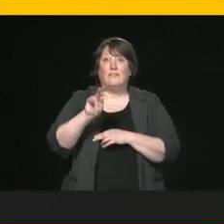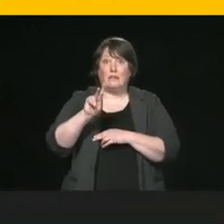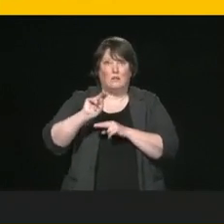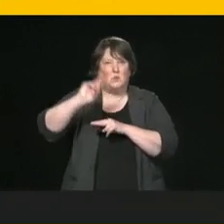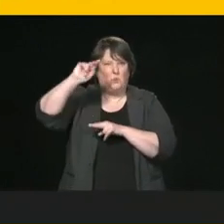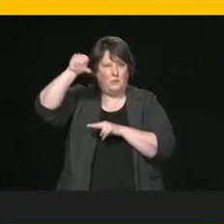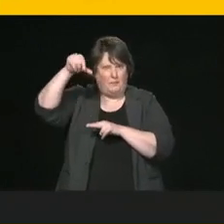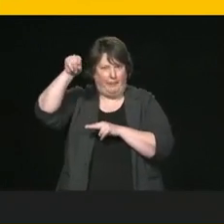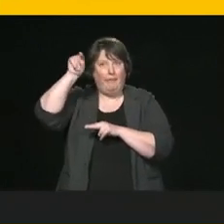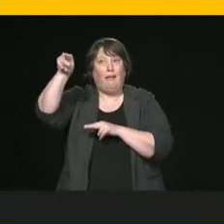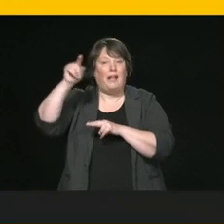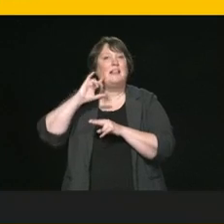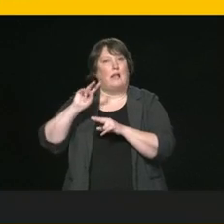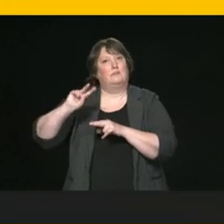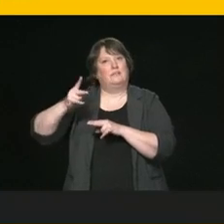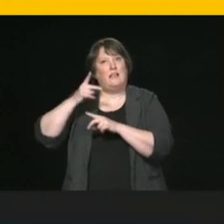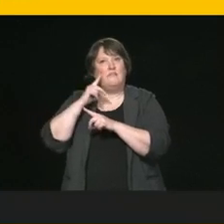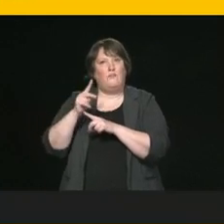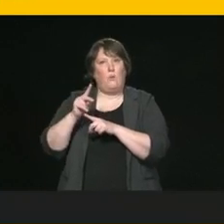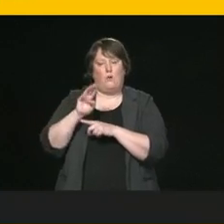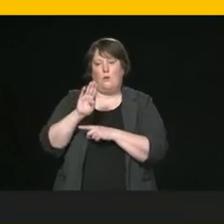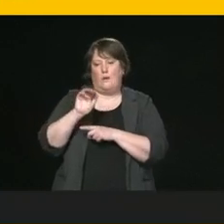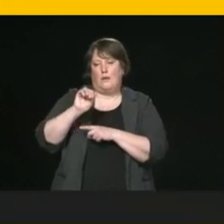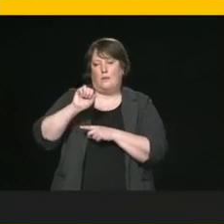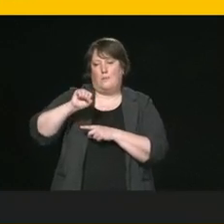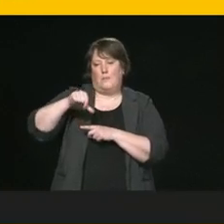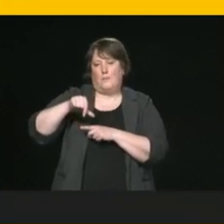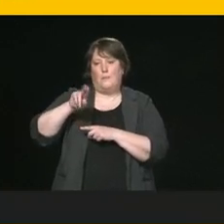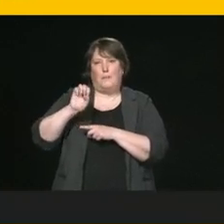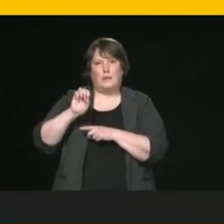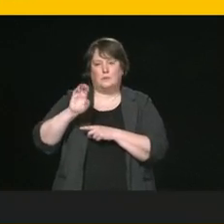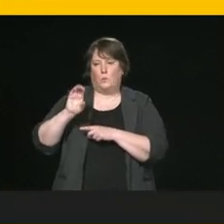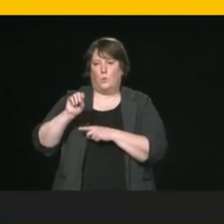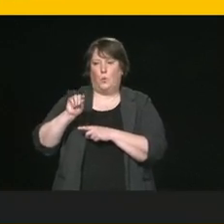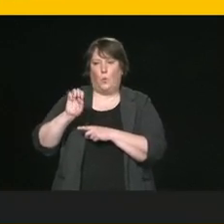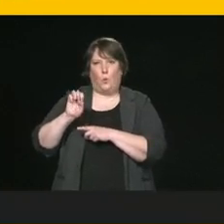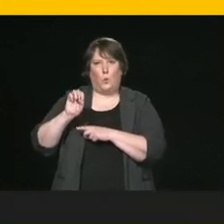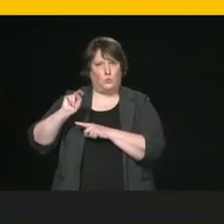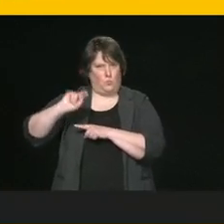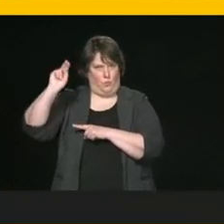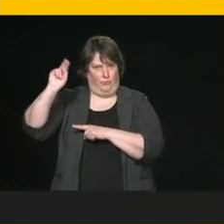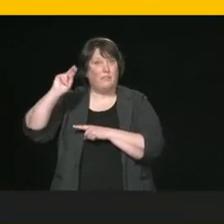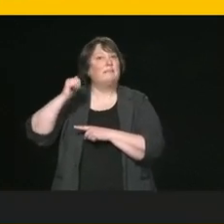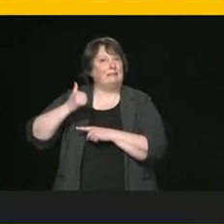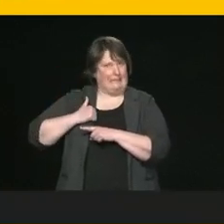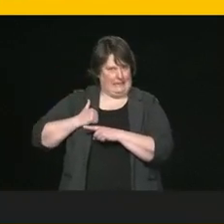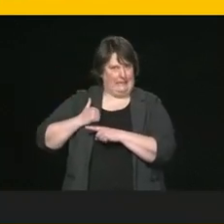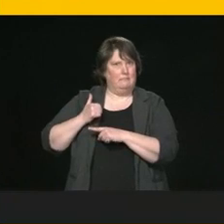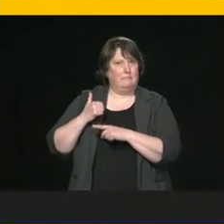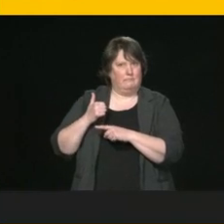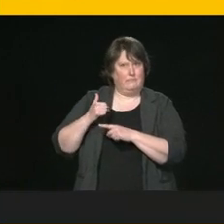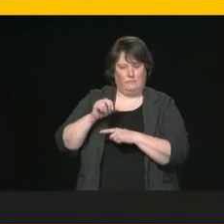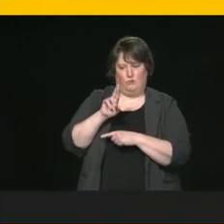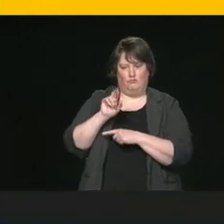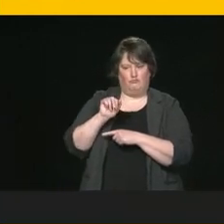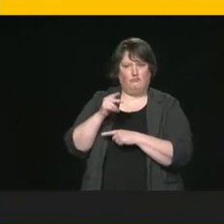Prime Minister Trudeau: THE GOVERNMENT OF QUEBEC HAS SENT US A SECOND REQUEST FOR [SPEAKING FRENCH].